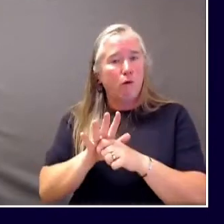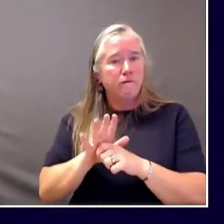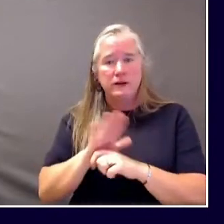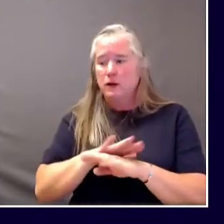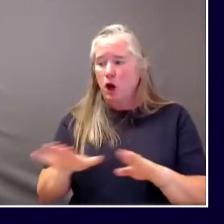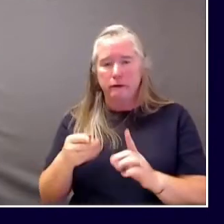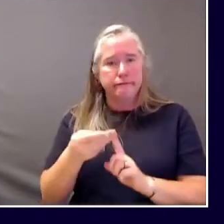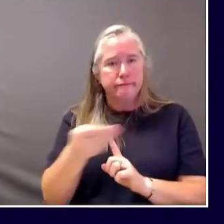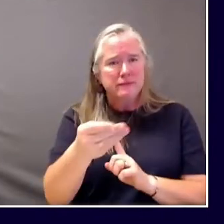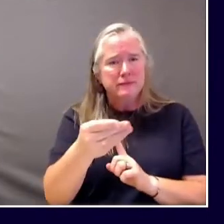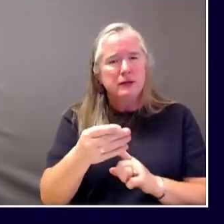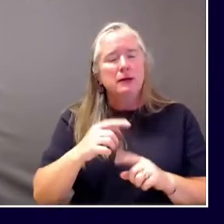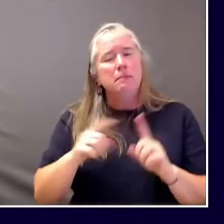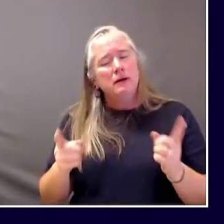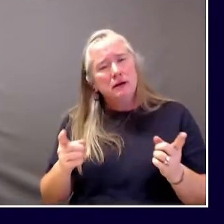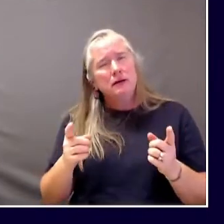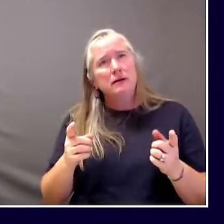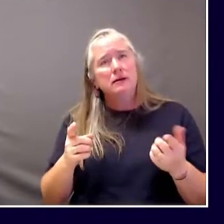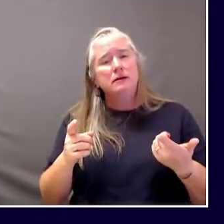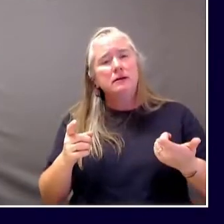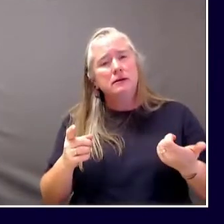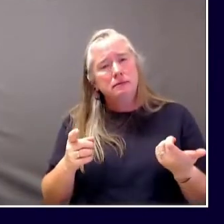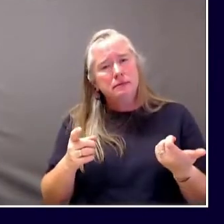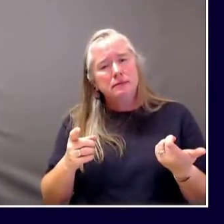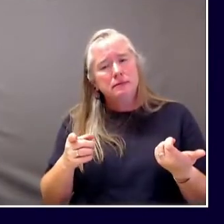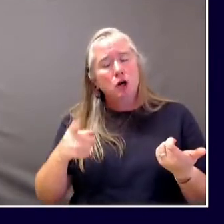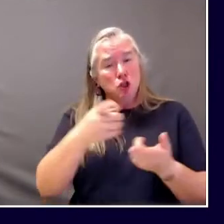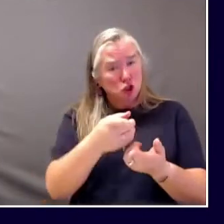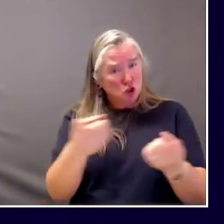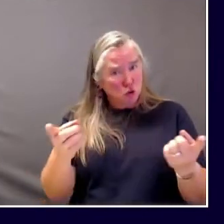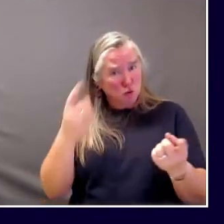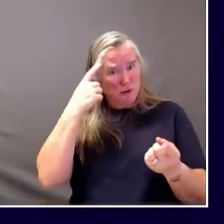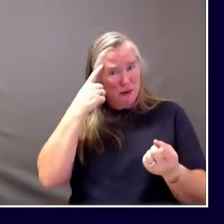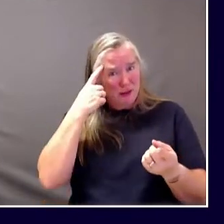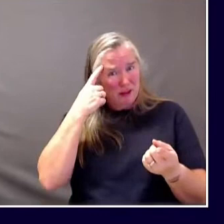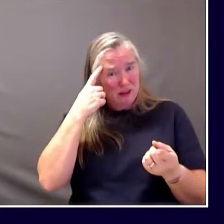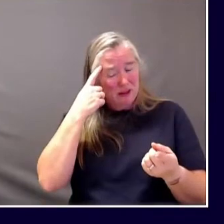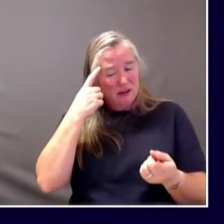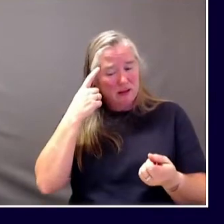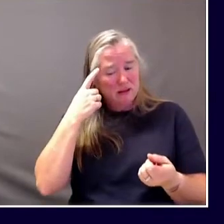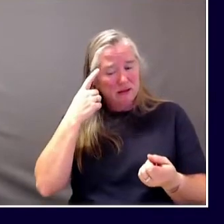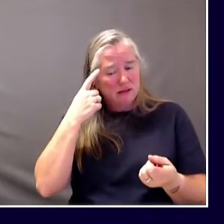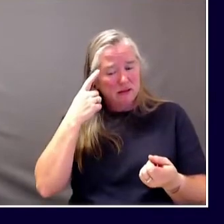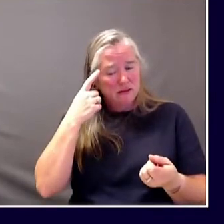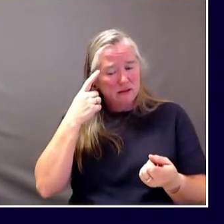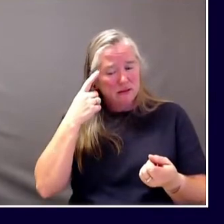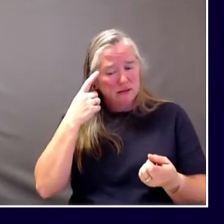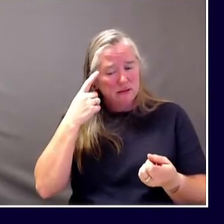I need you do you spend a lot of